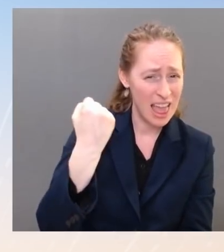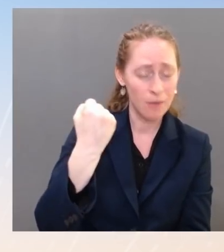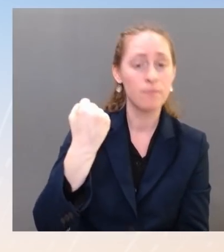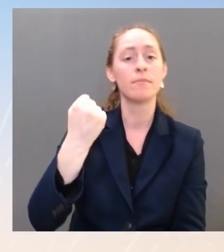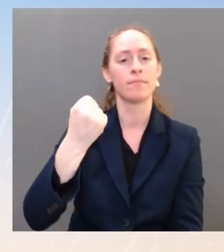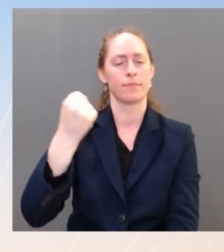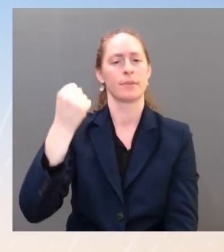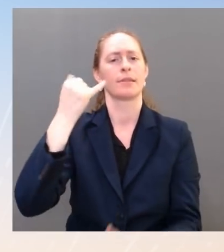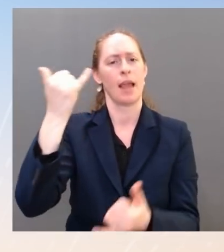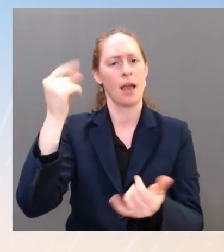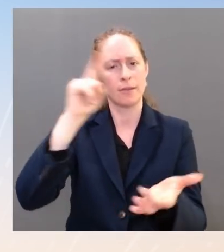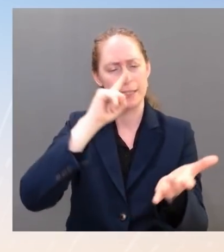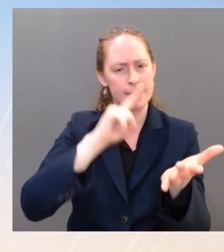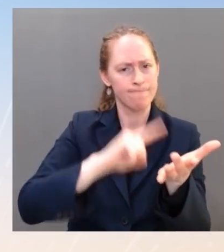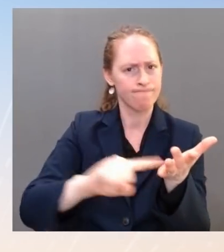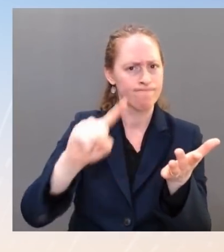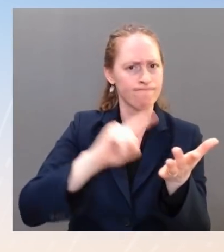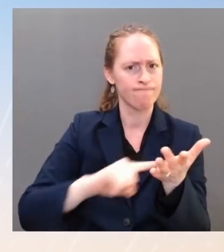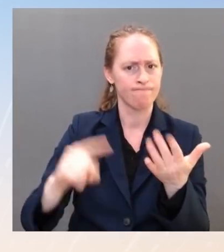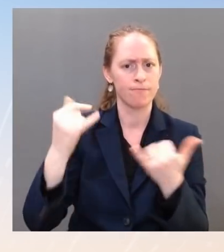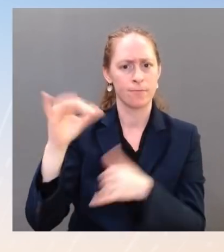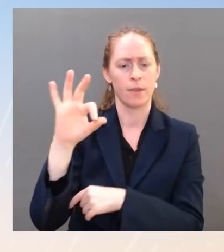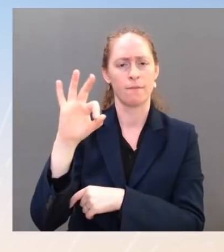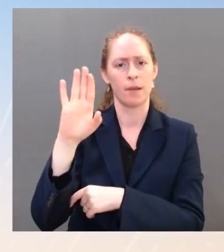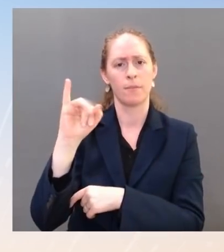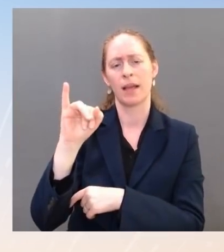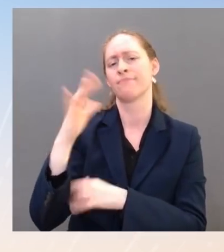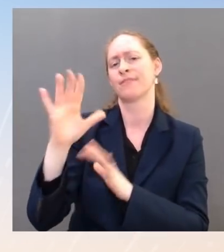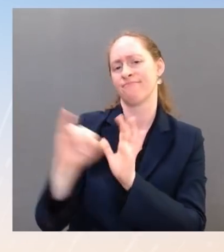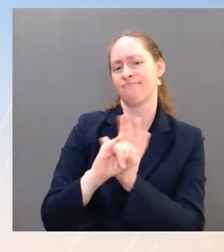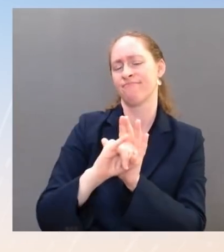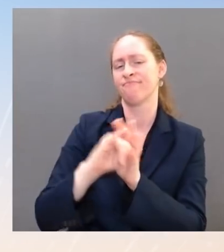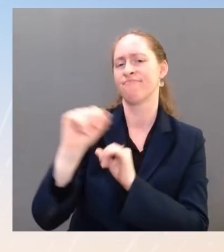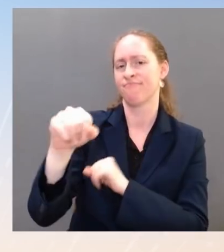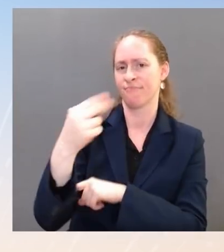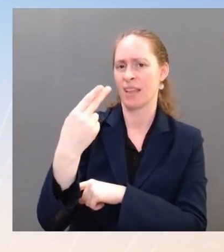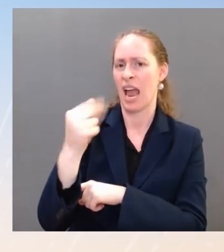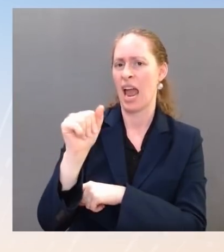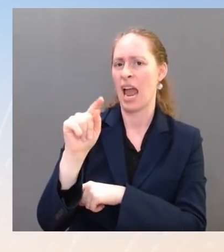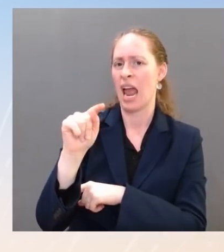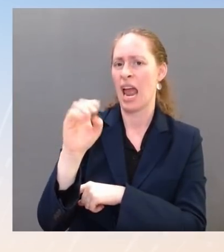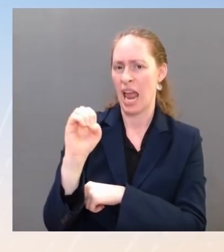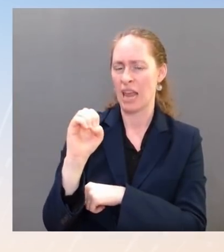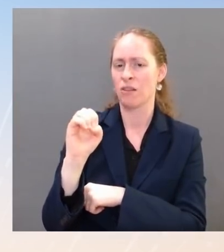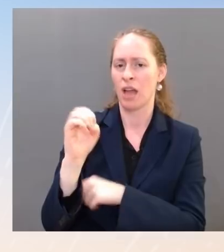The the term a domestic terrorism is a legal term. And because the investigation is ongoing,